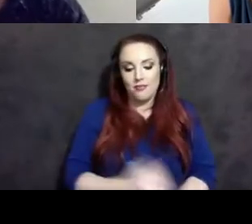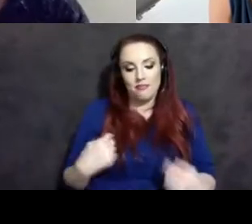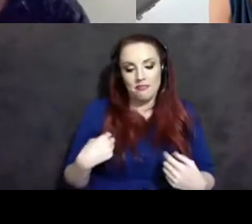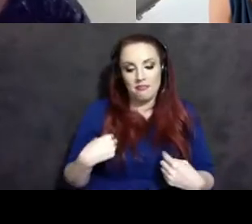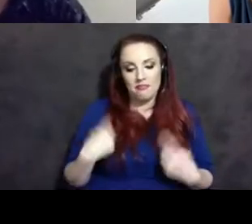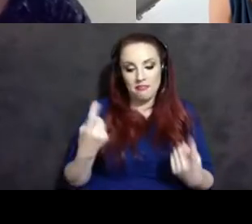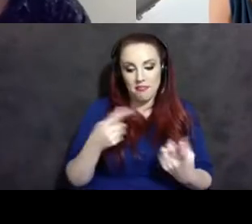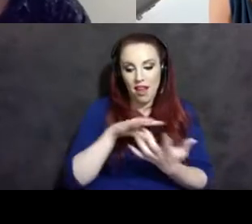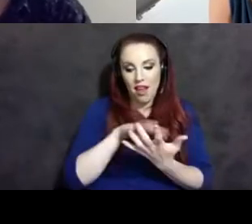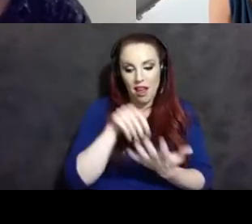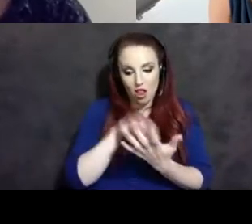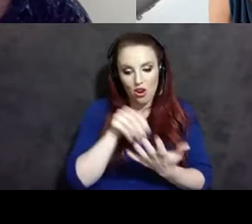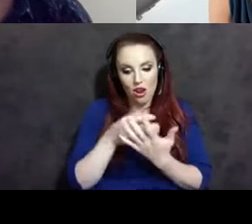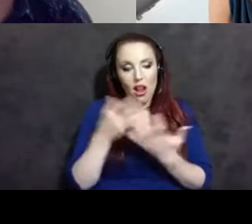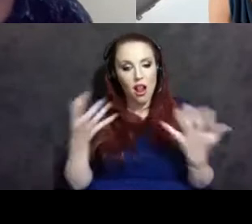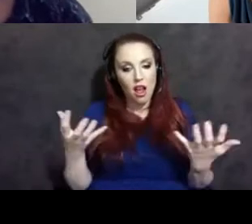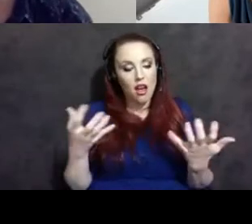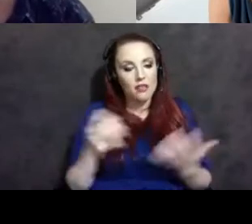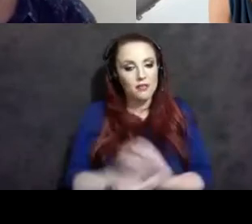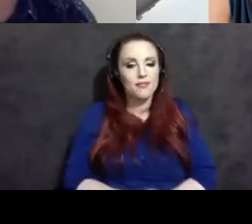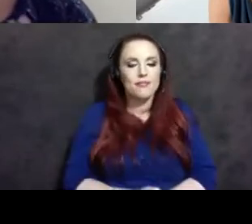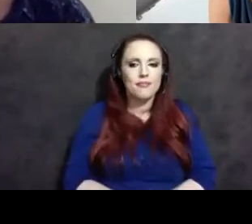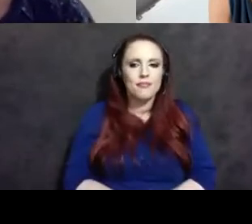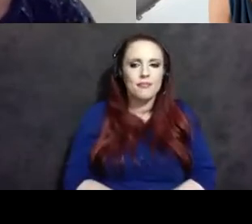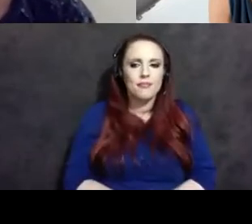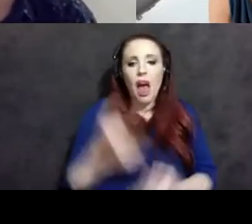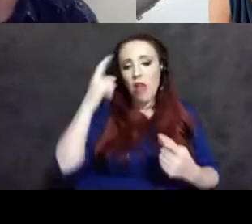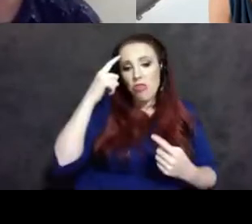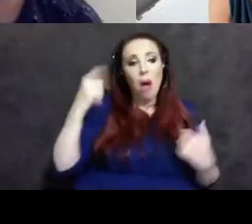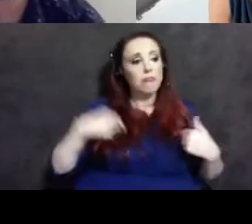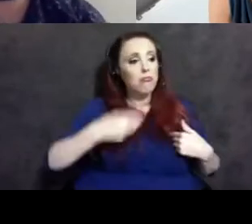So, and I realize that's, I thought because I was an immigrant, I grew up in France, moved